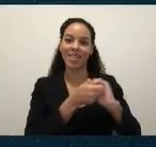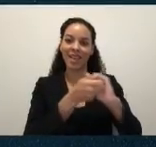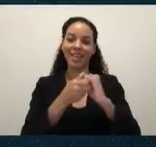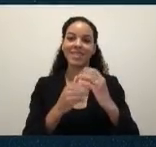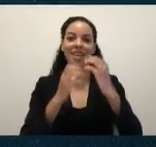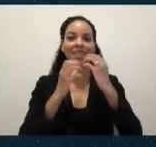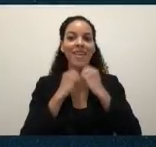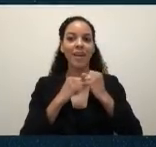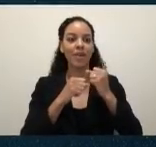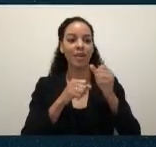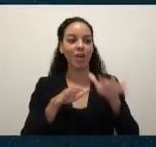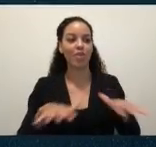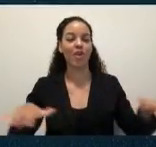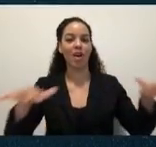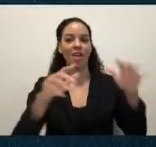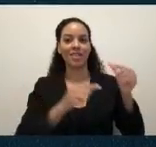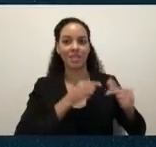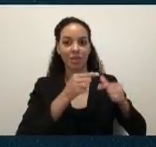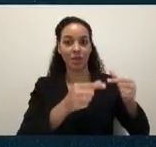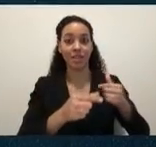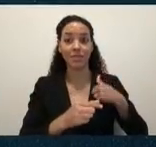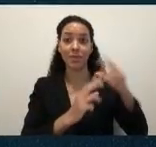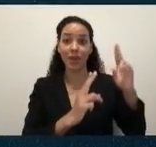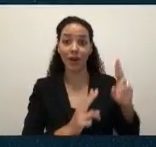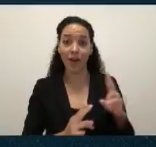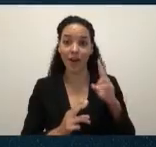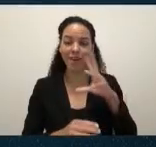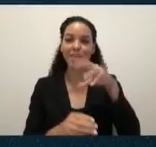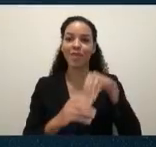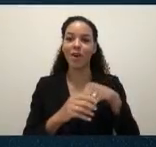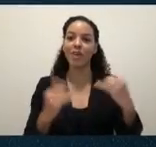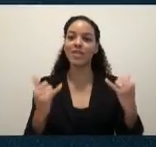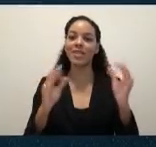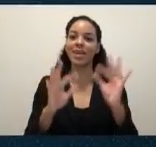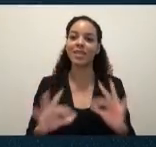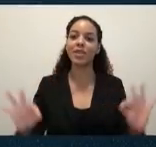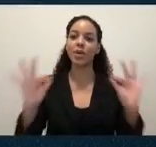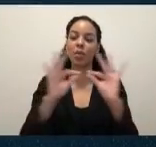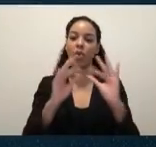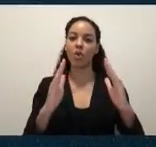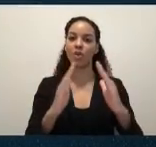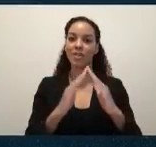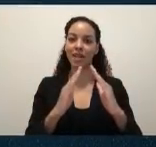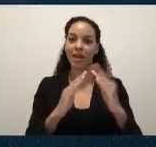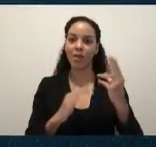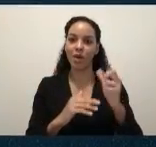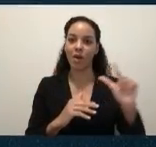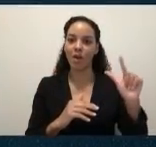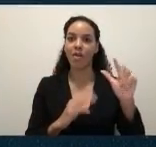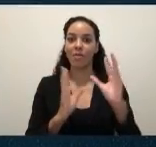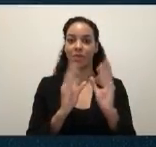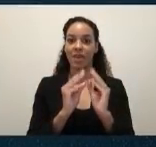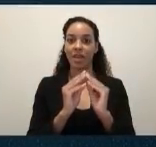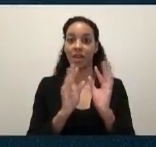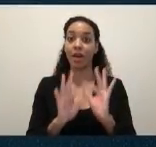It is my honor to be a part of today's important town hall meeting about an issue that touches all of our lives.